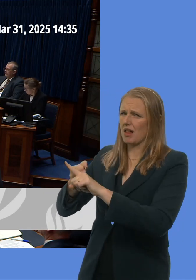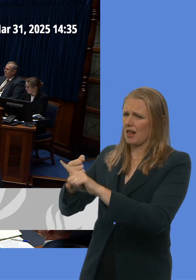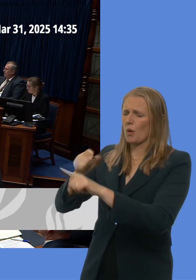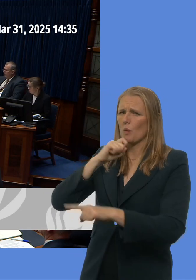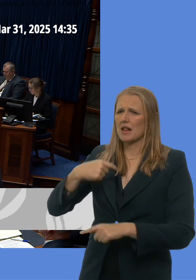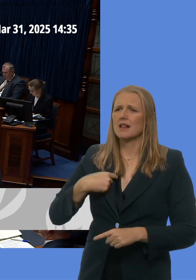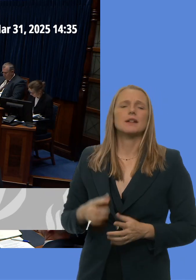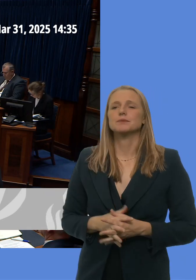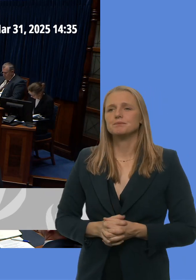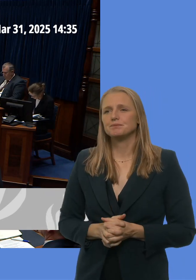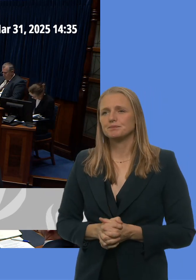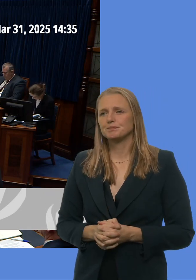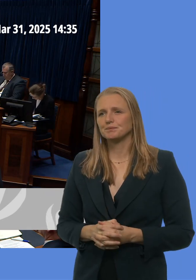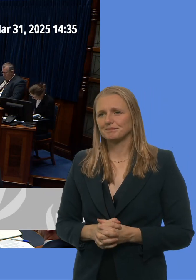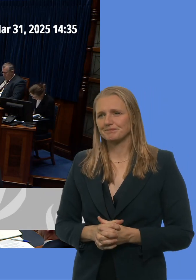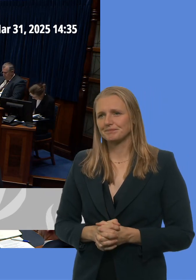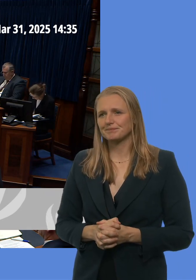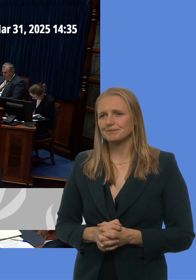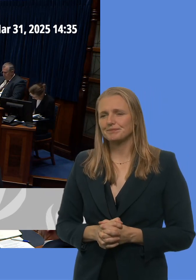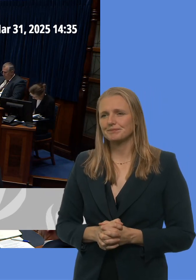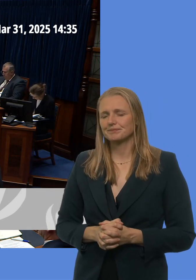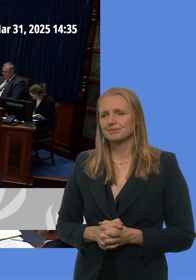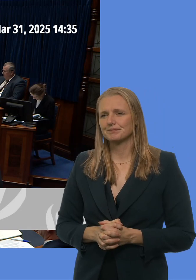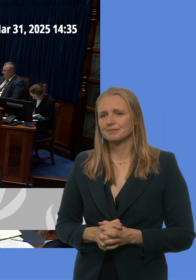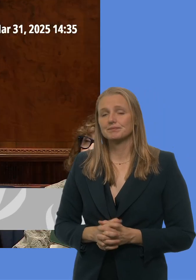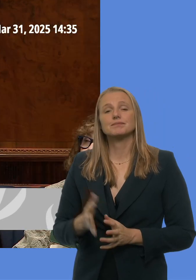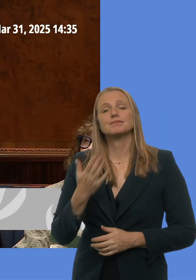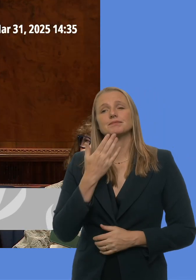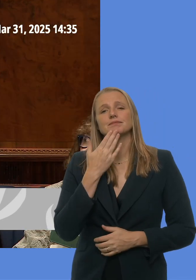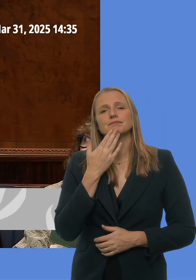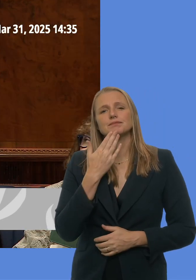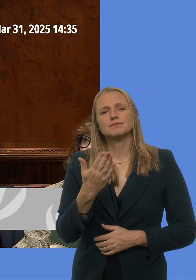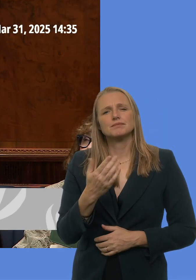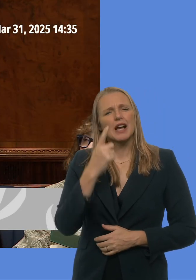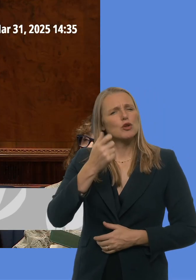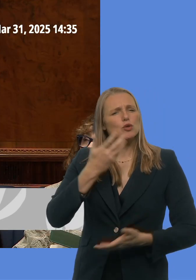I ask the Deputy First Minister to provide an update on the victims and survivors strategy.